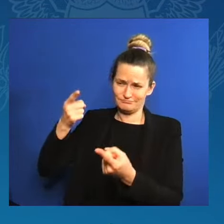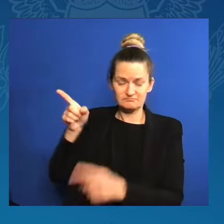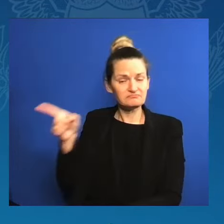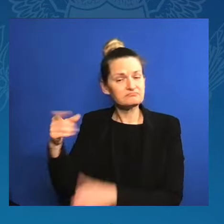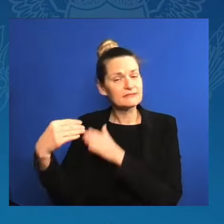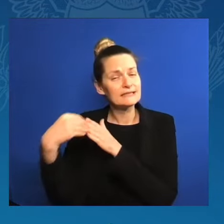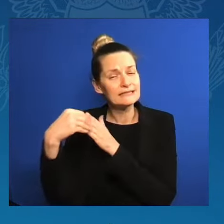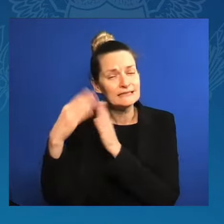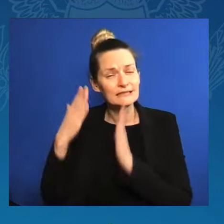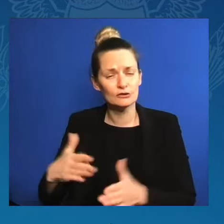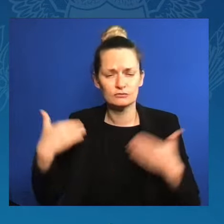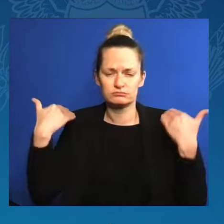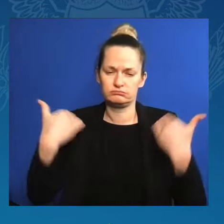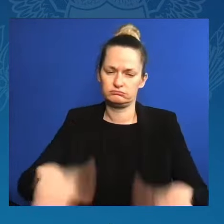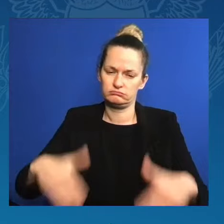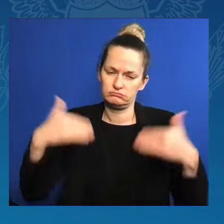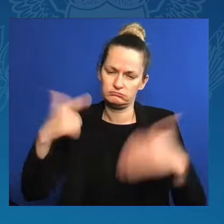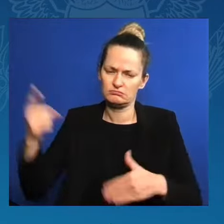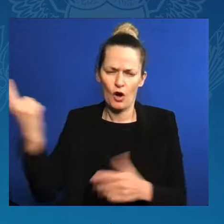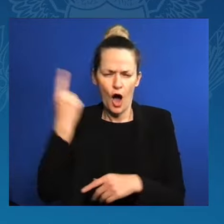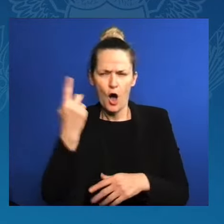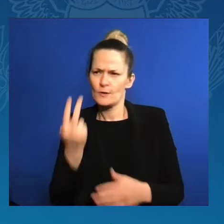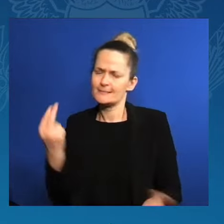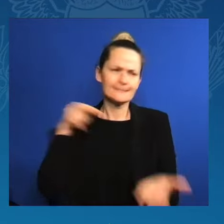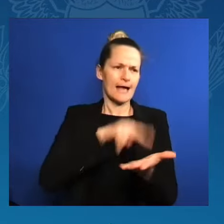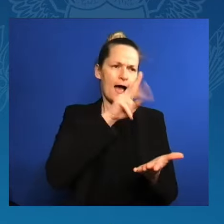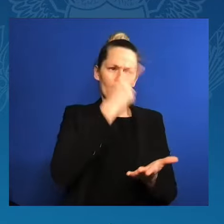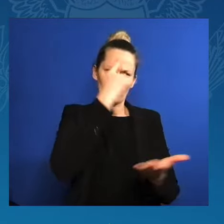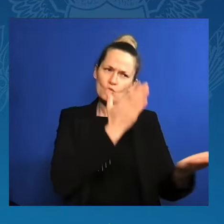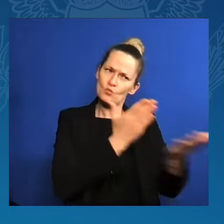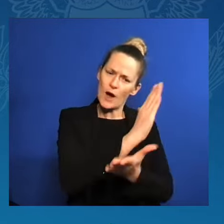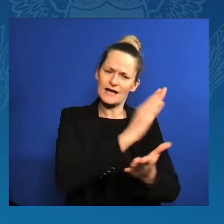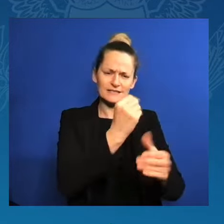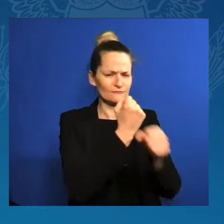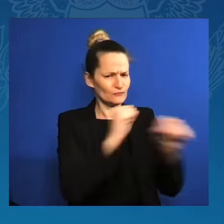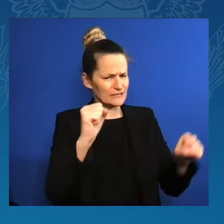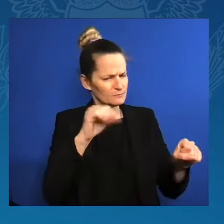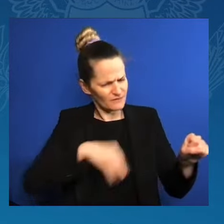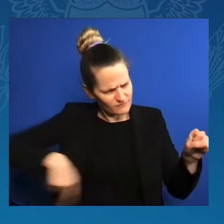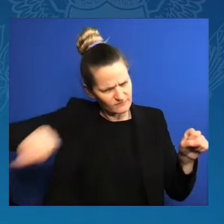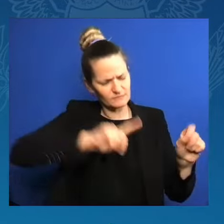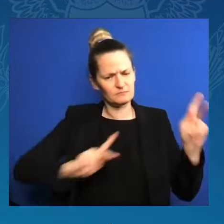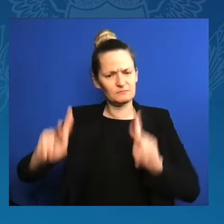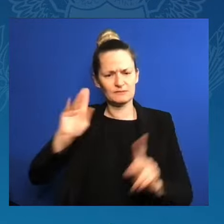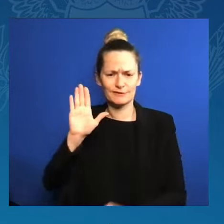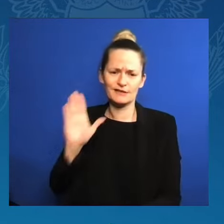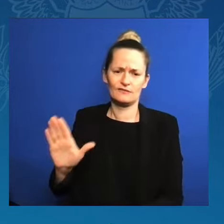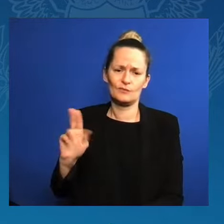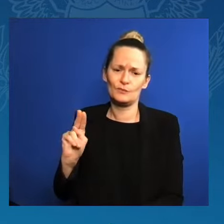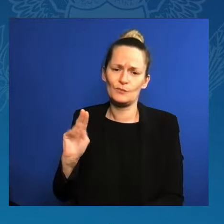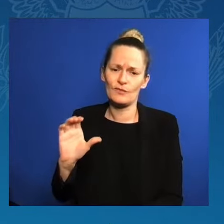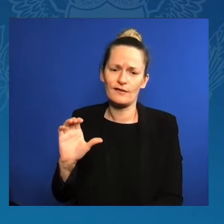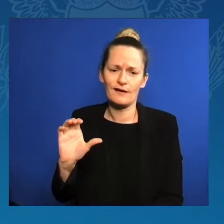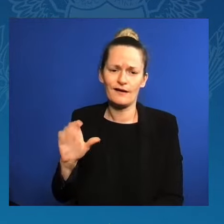Roy, thank you.